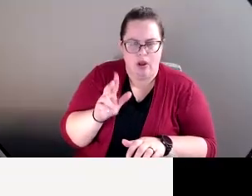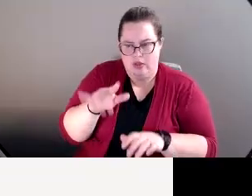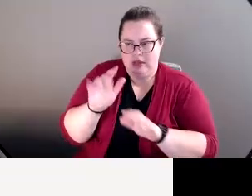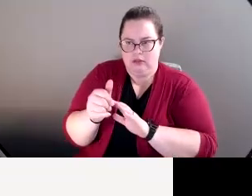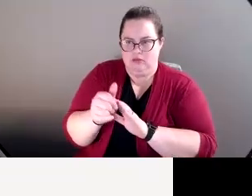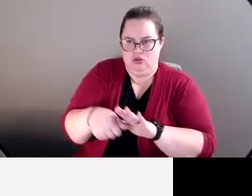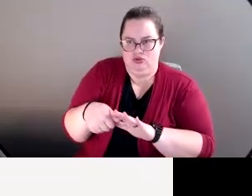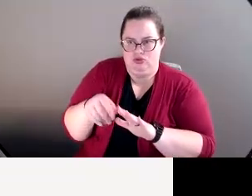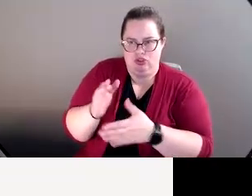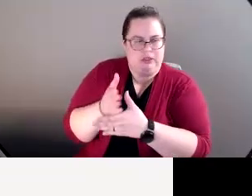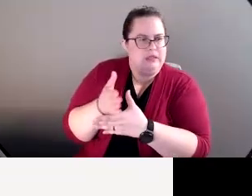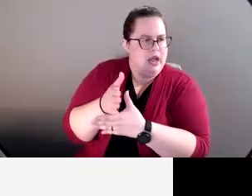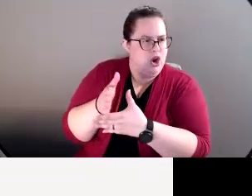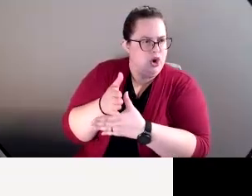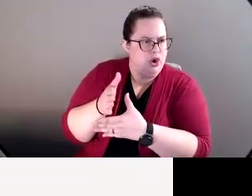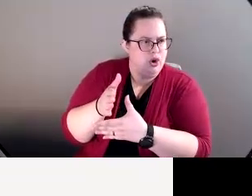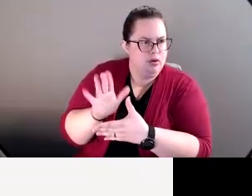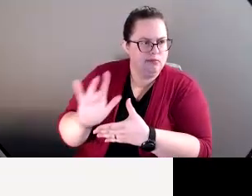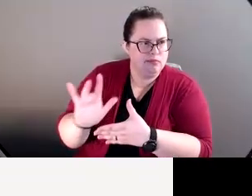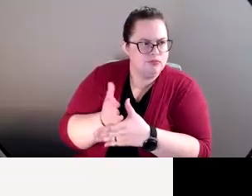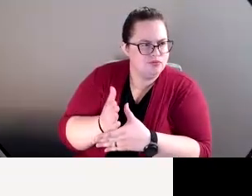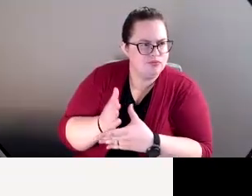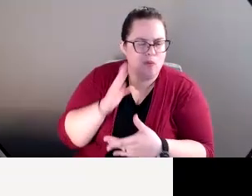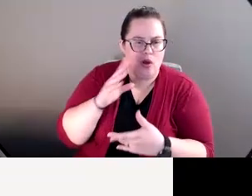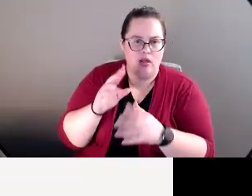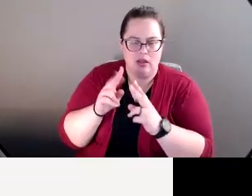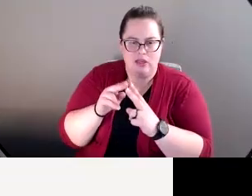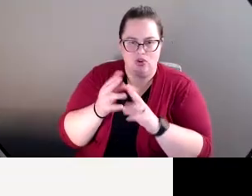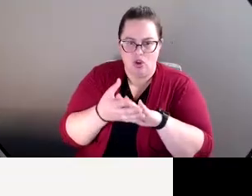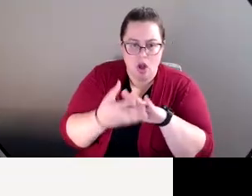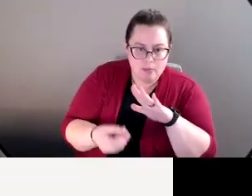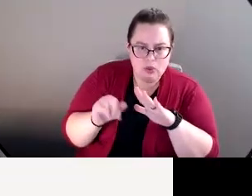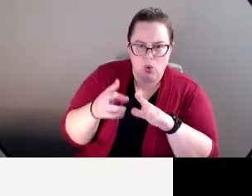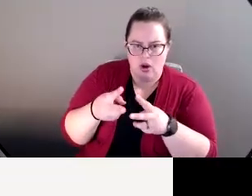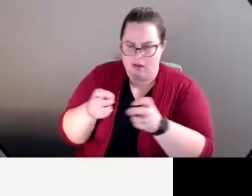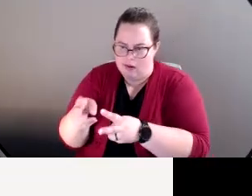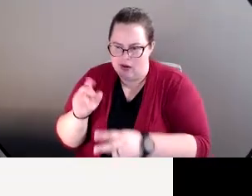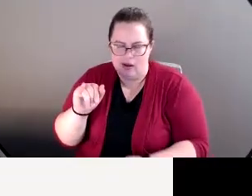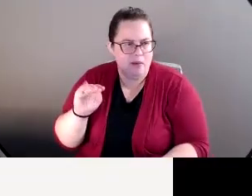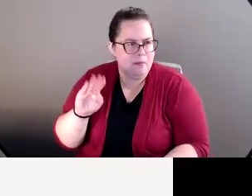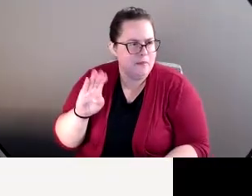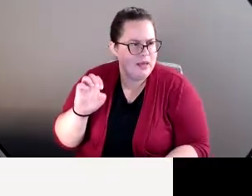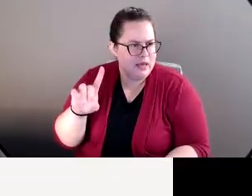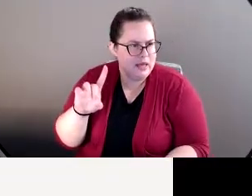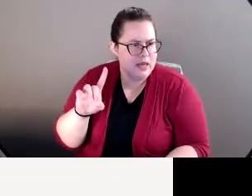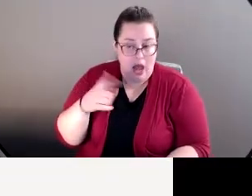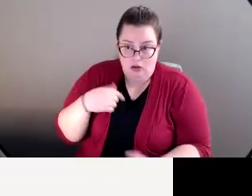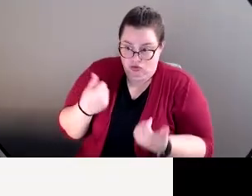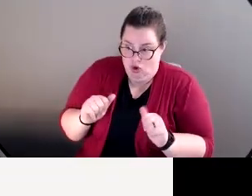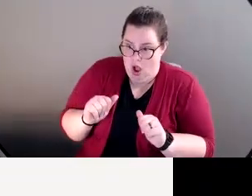You go into that share and it'll say either copy or embed. And I tried embedding the link and it just that didn't work at all.